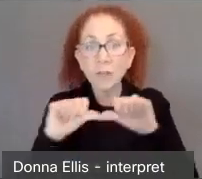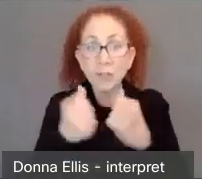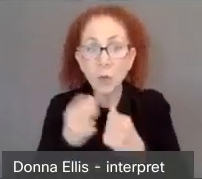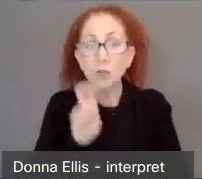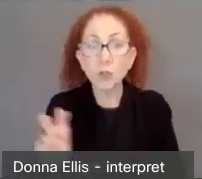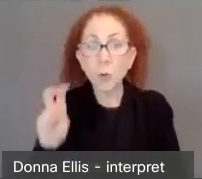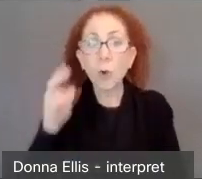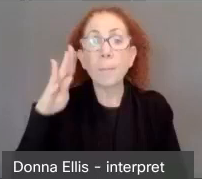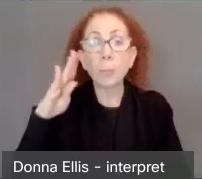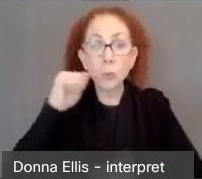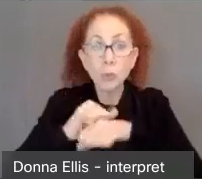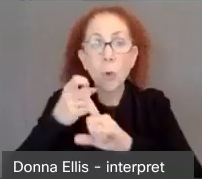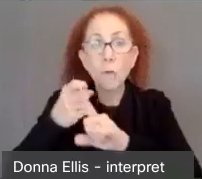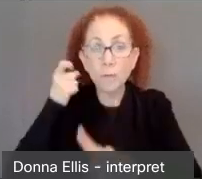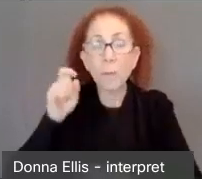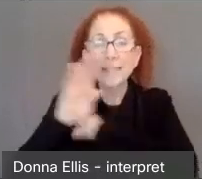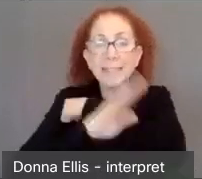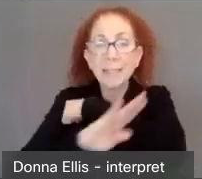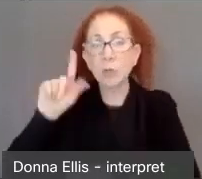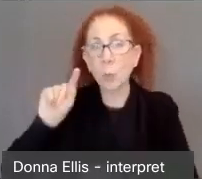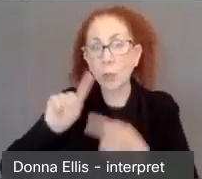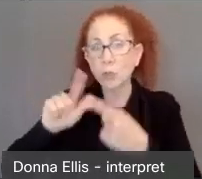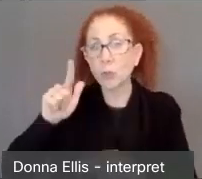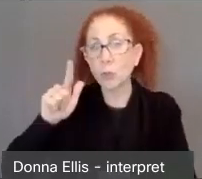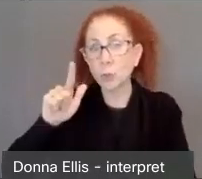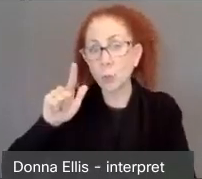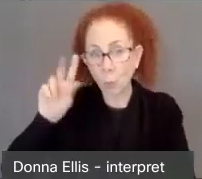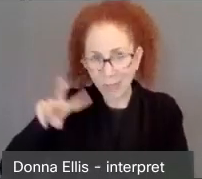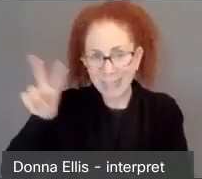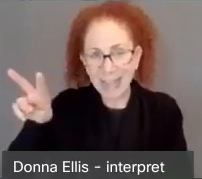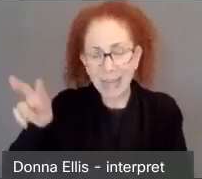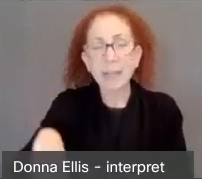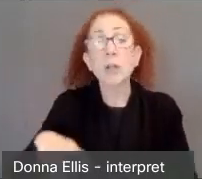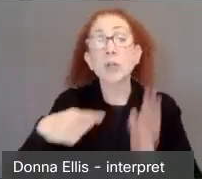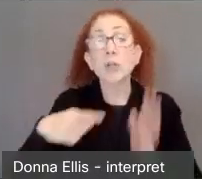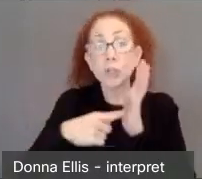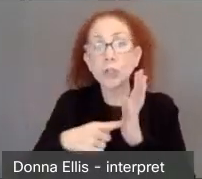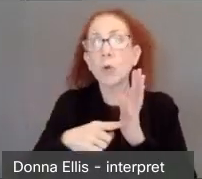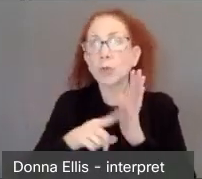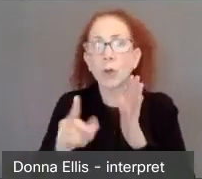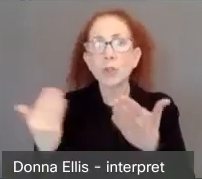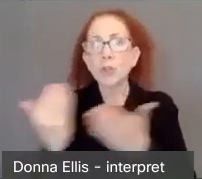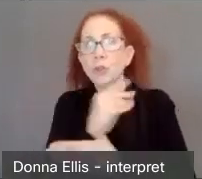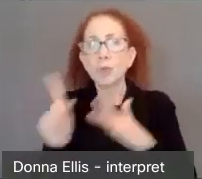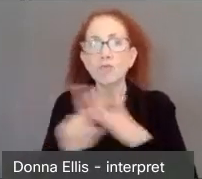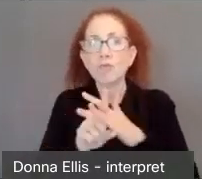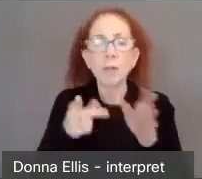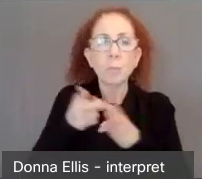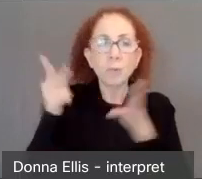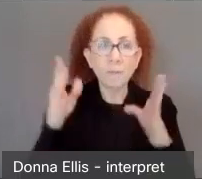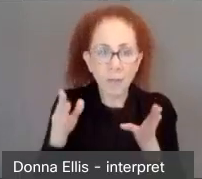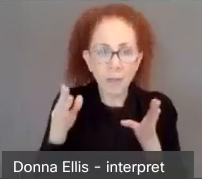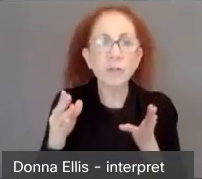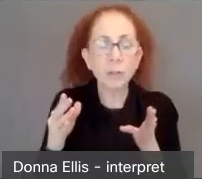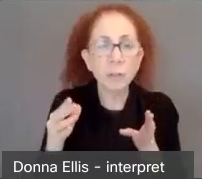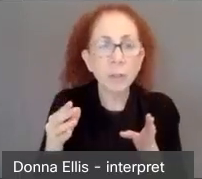from September 20th through the 22nd, features a rising professional black golf circuit that is